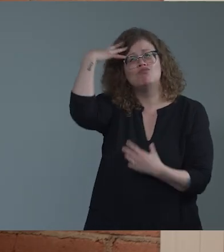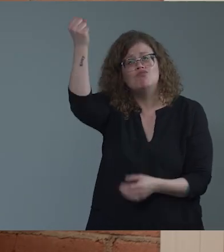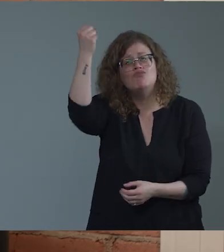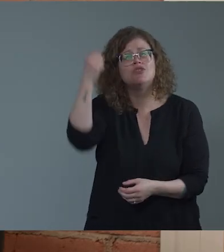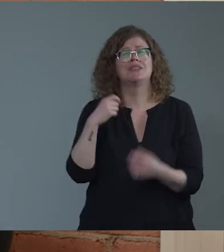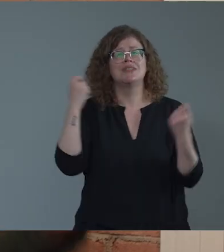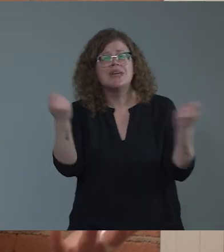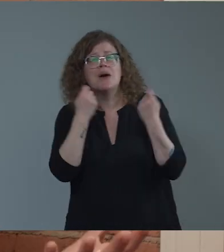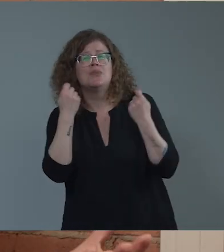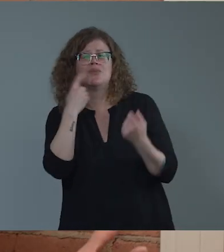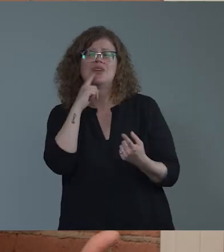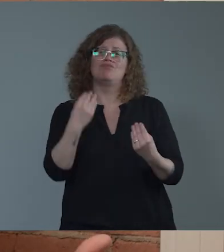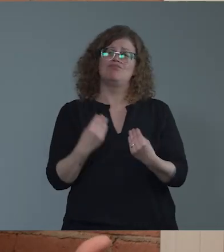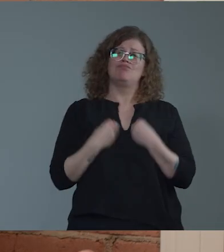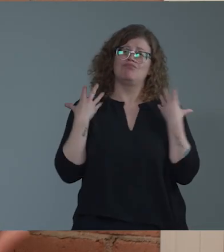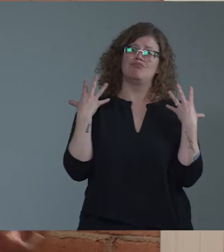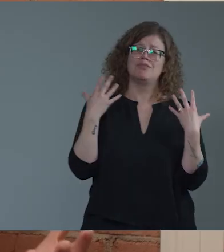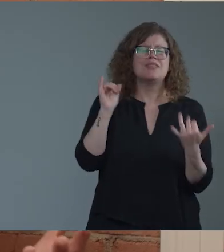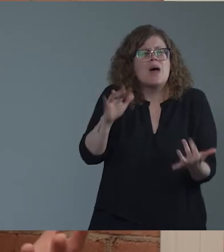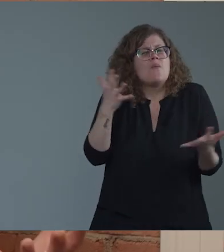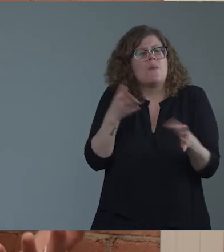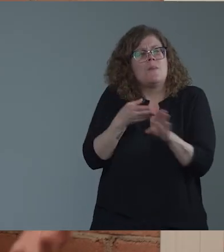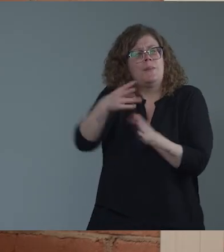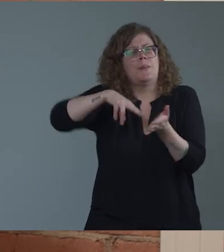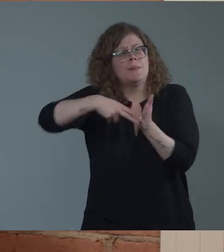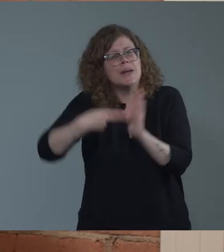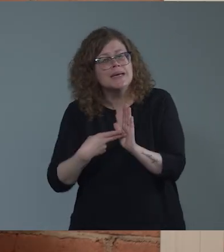but then start to branch into a national and international stage where we can take